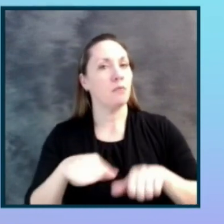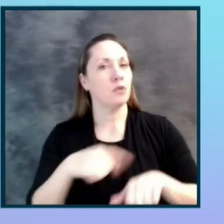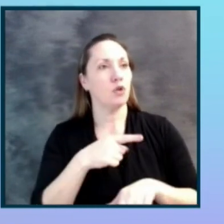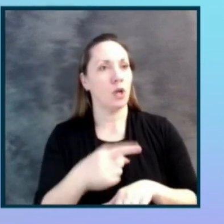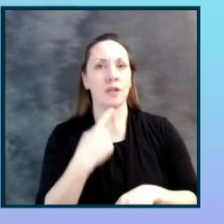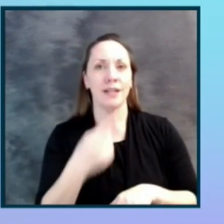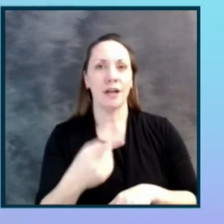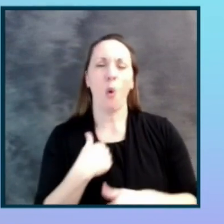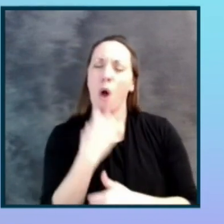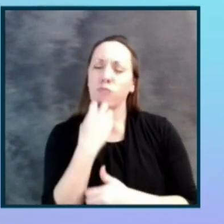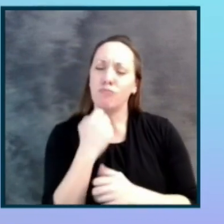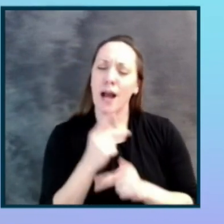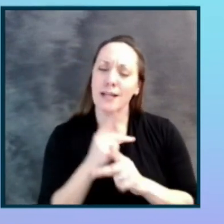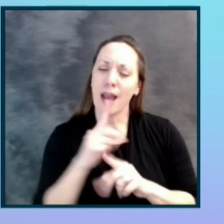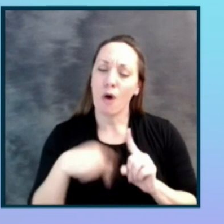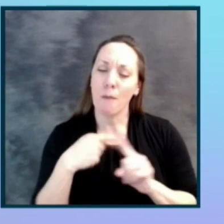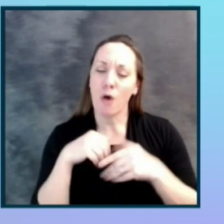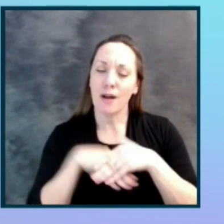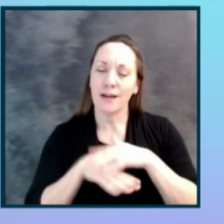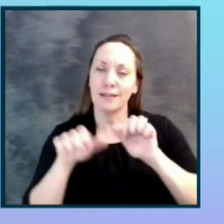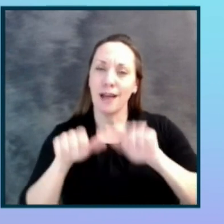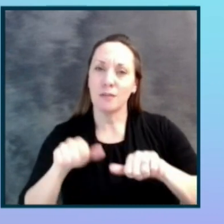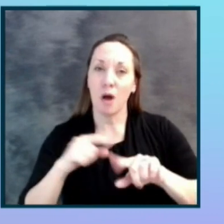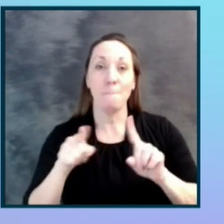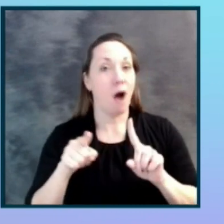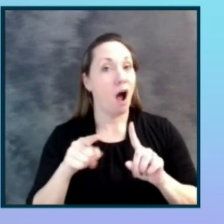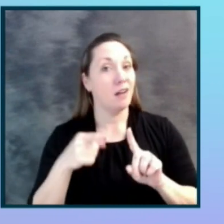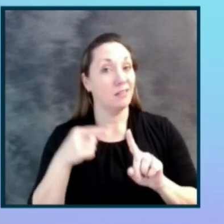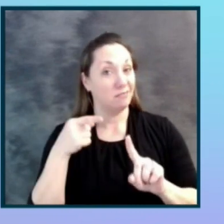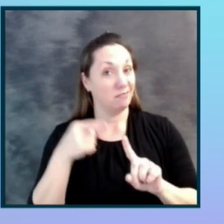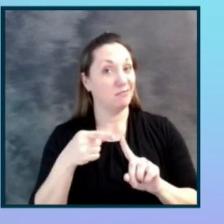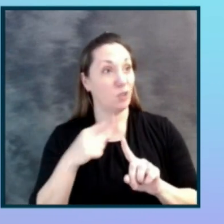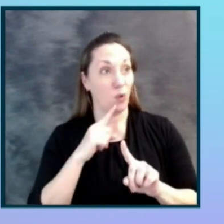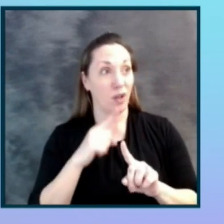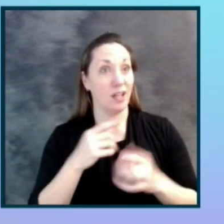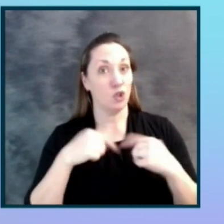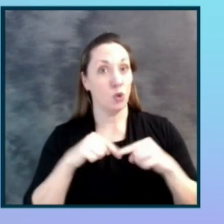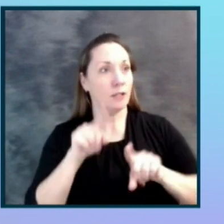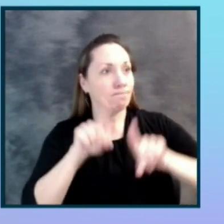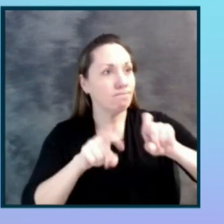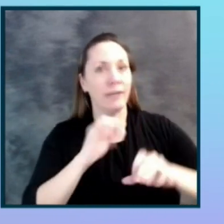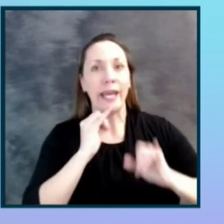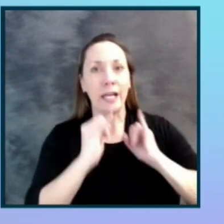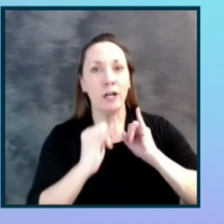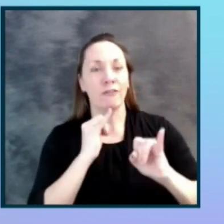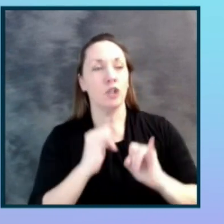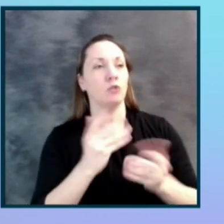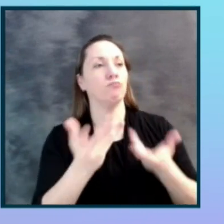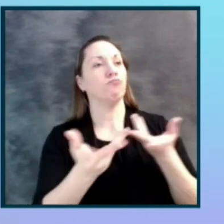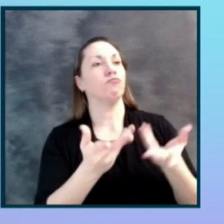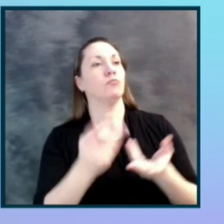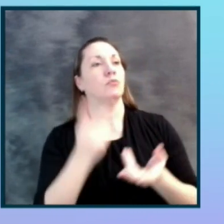But the real trick in the interviewing is to talk to them and really see if this is a passion or not,